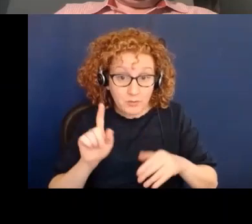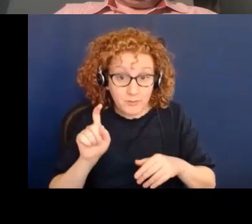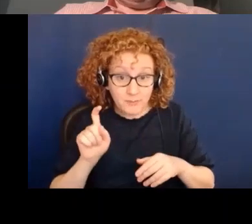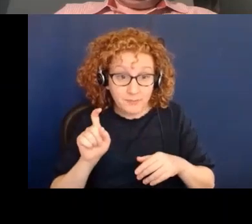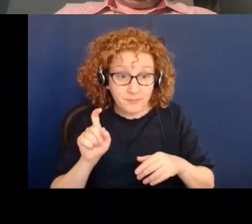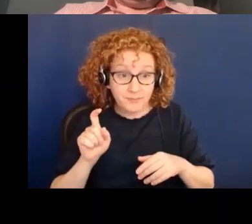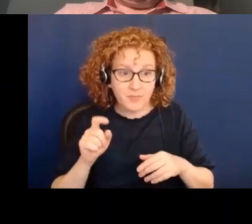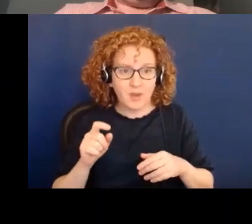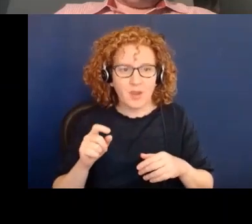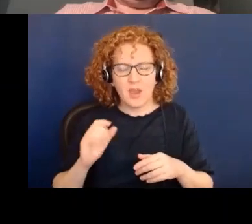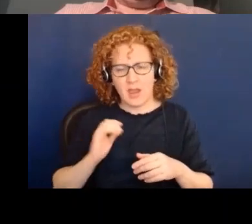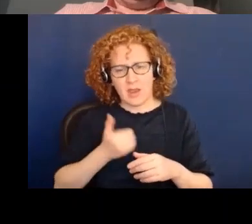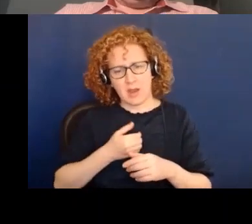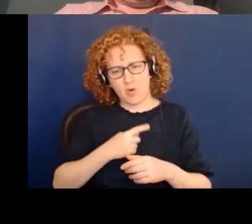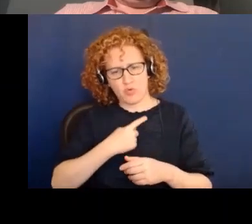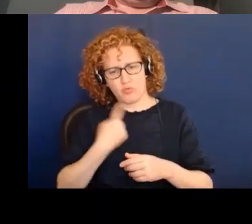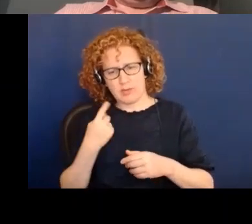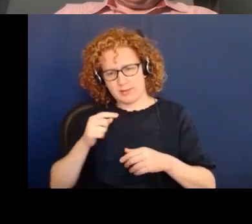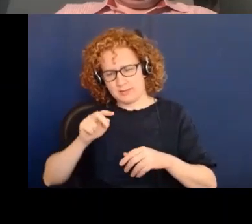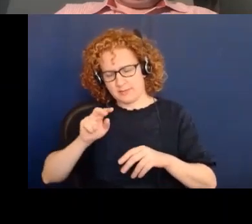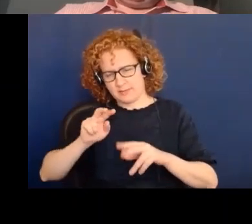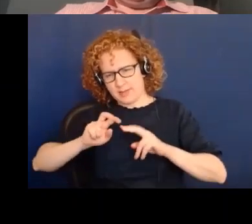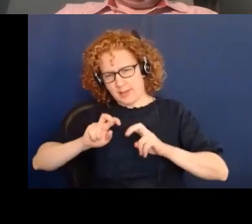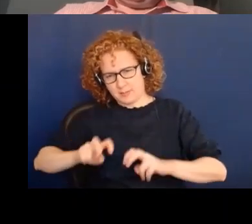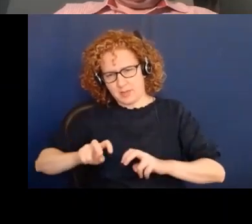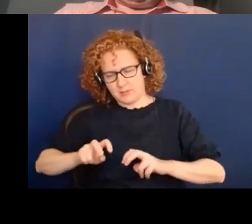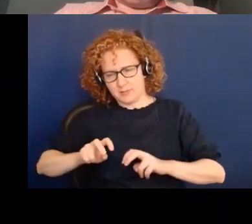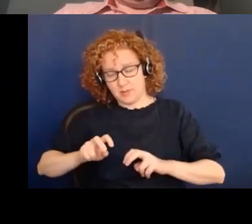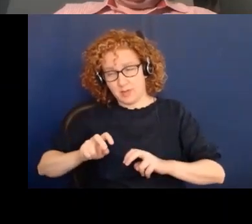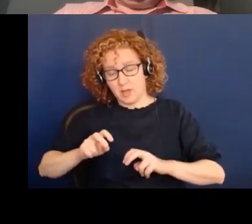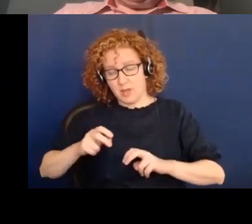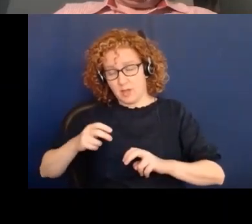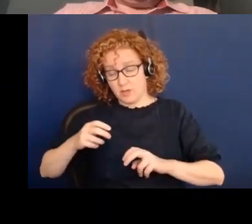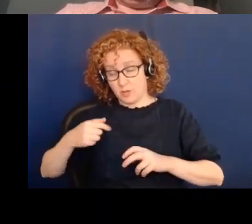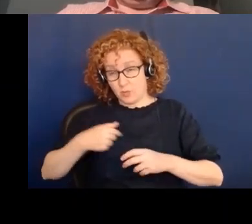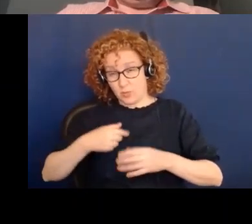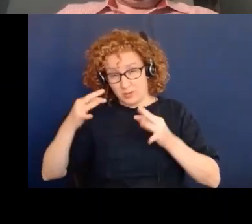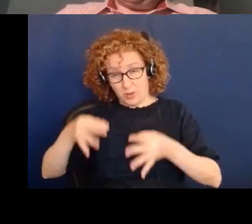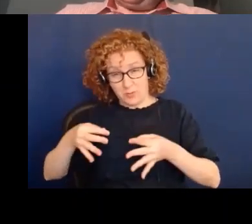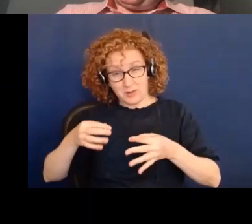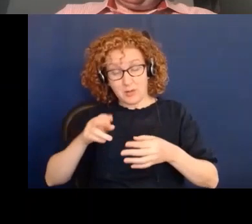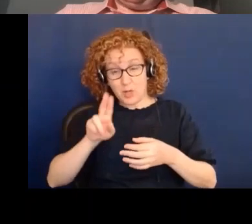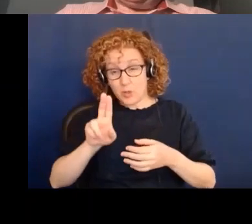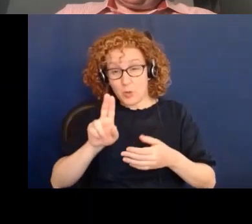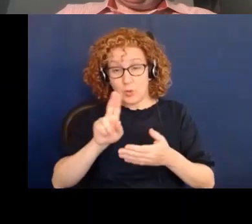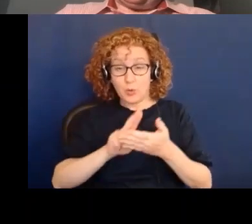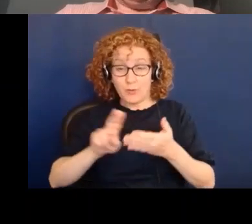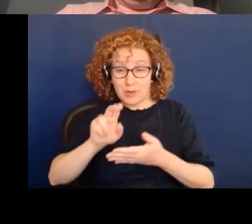our own risk assessment that it is safe for a U Mass student to participate on this program